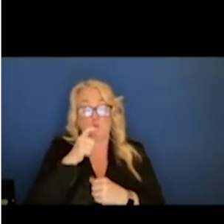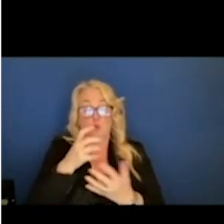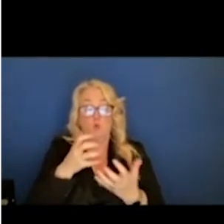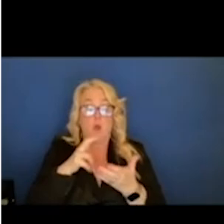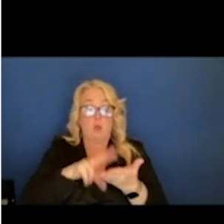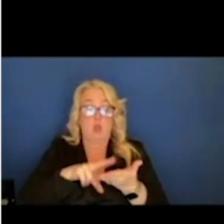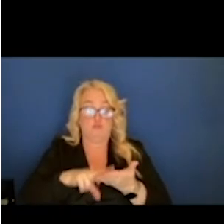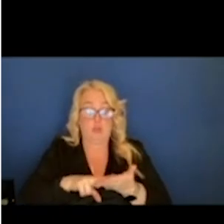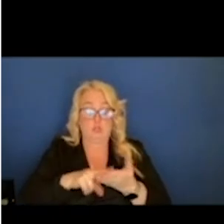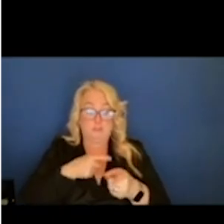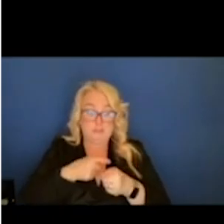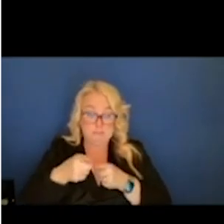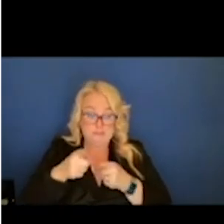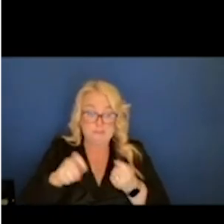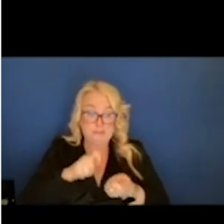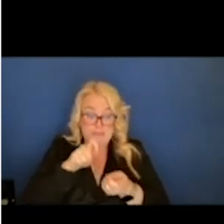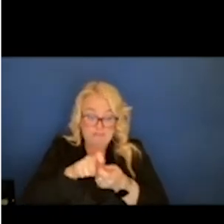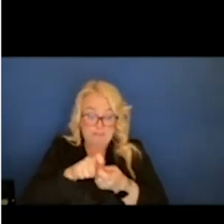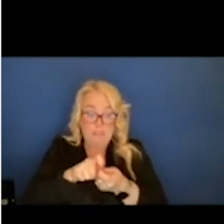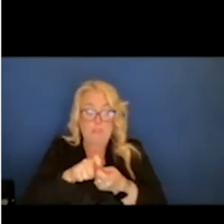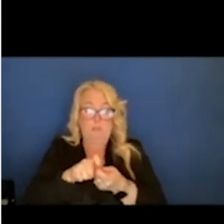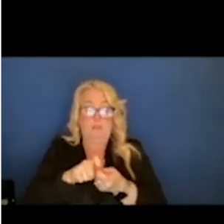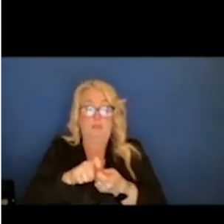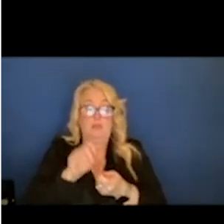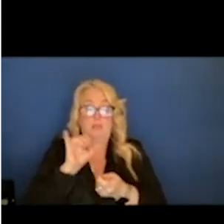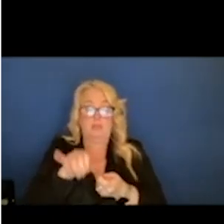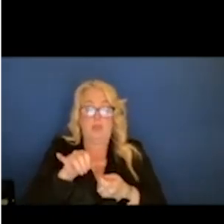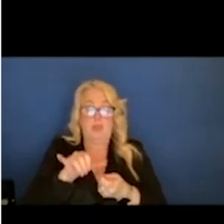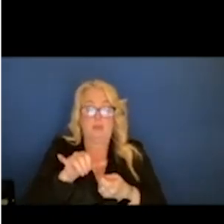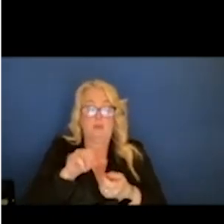details, the DIF Contractors Info tile provides access to resources